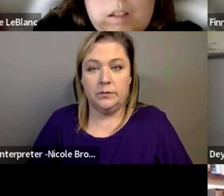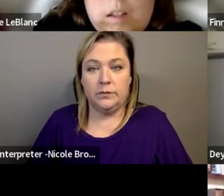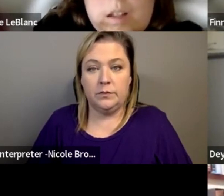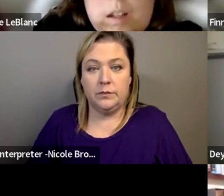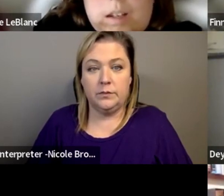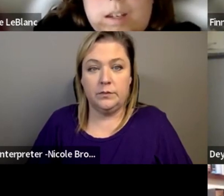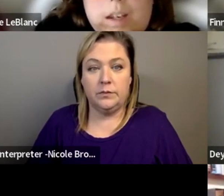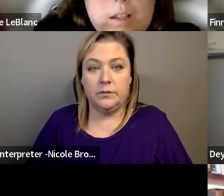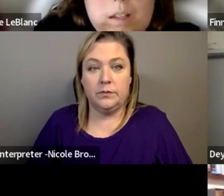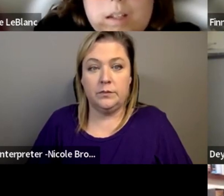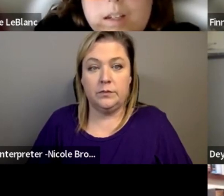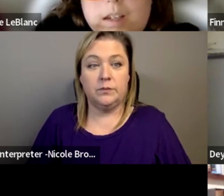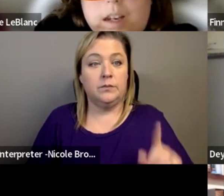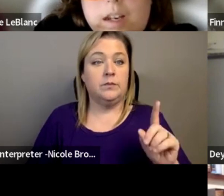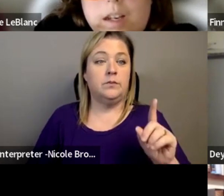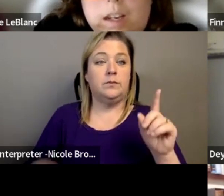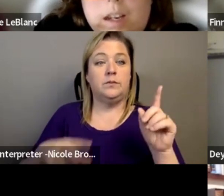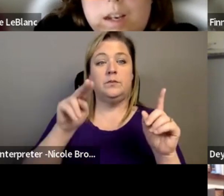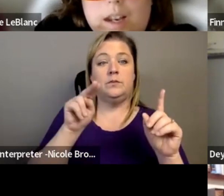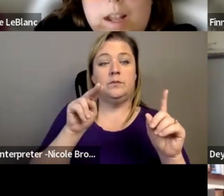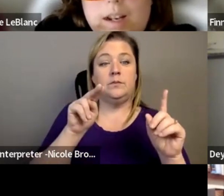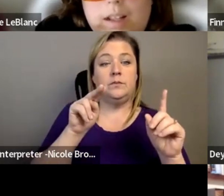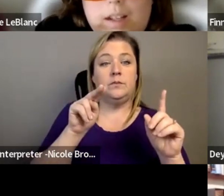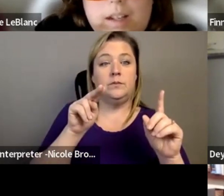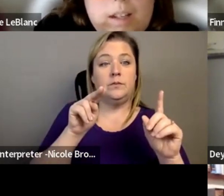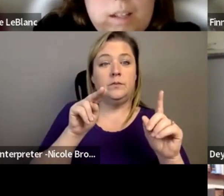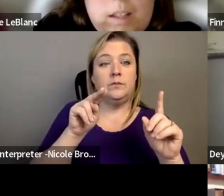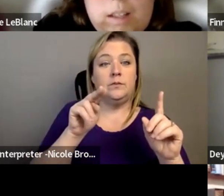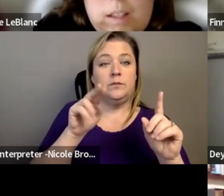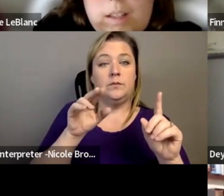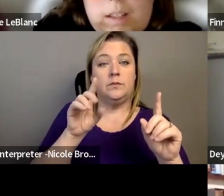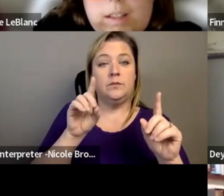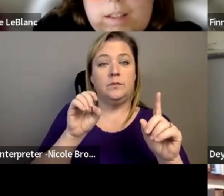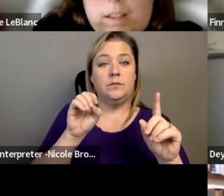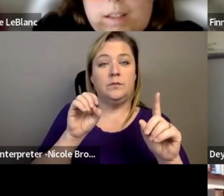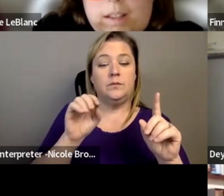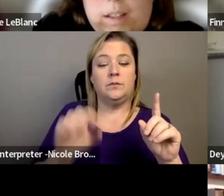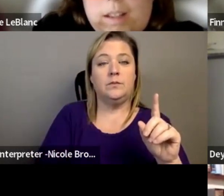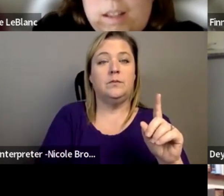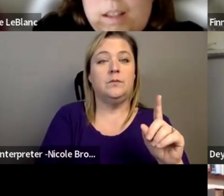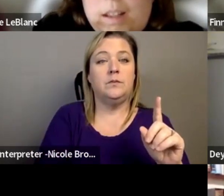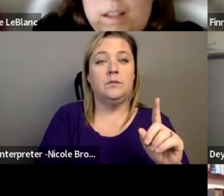Alixe Bonardi: Call Do you want to queue up the next at the end of one? Oh, yes.